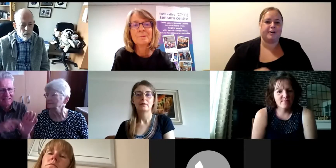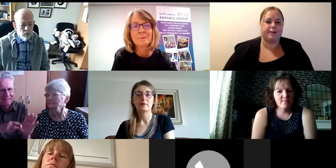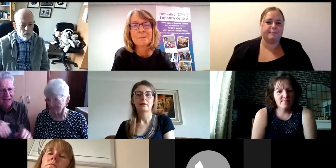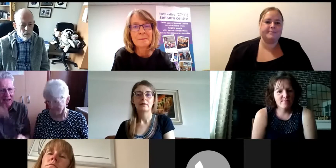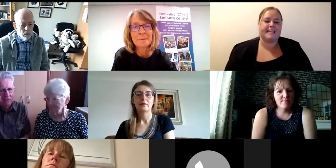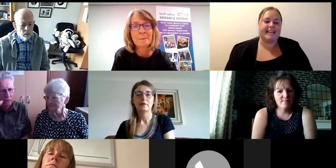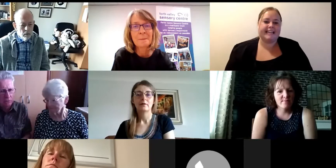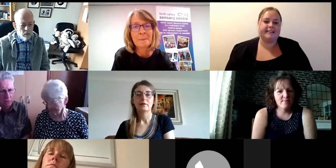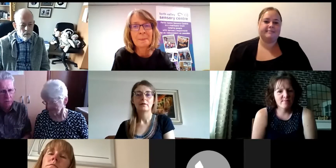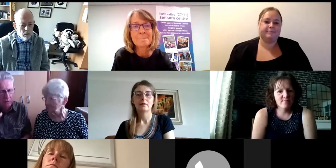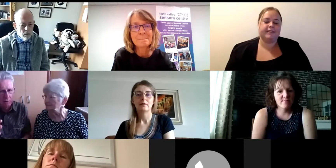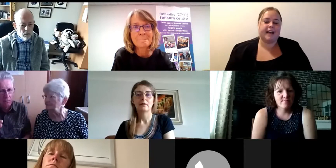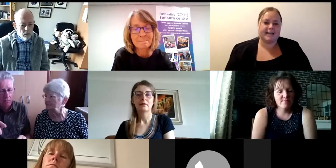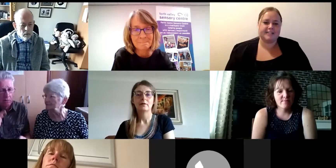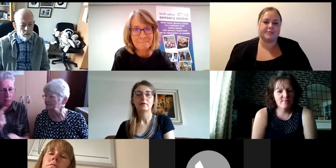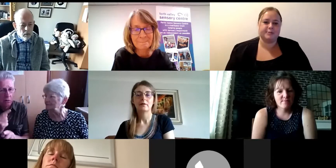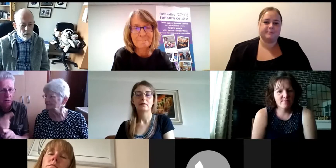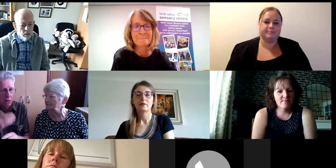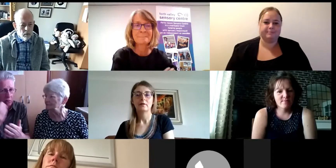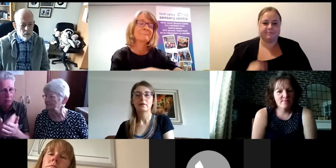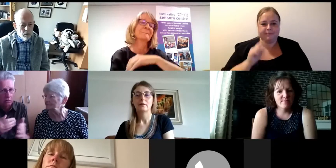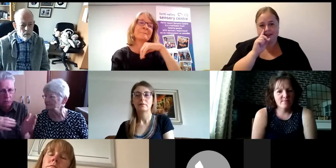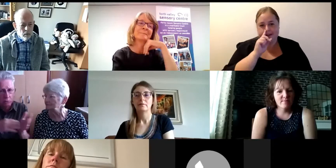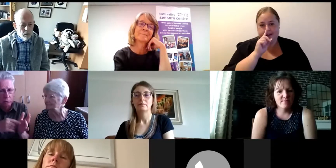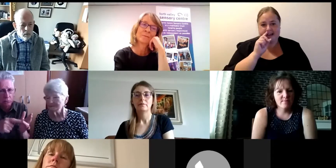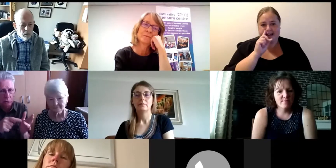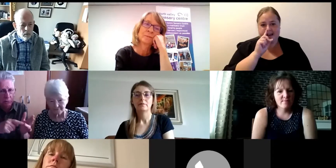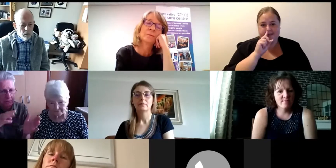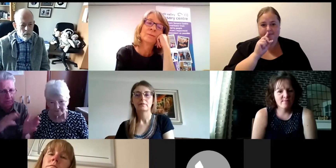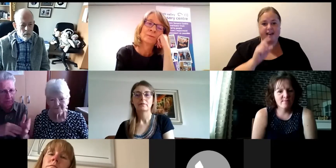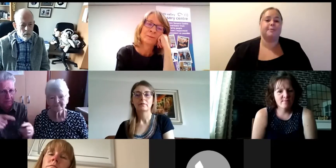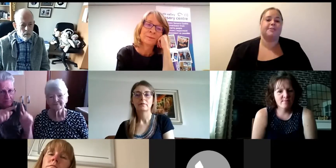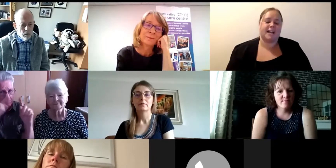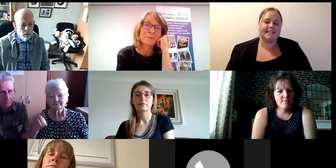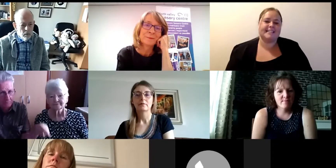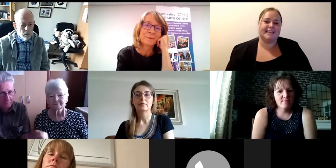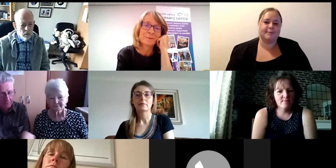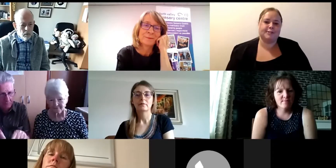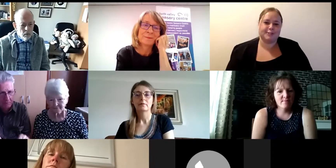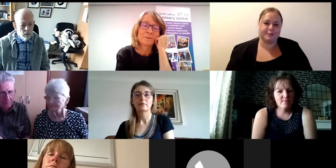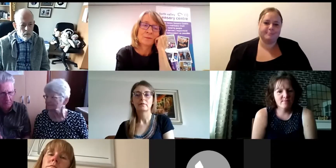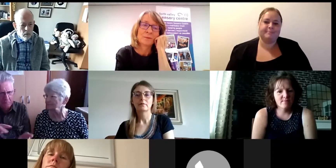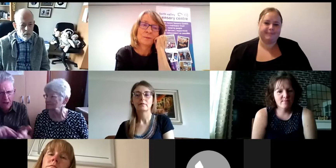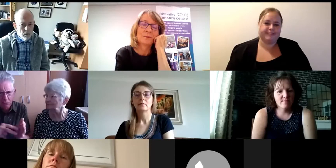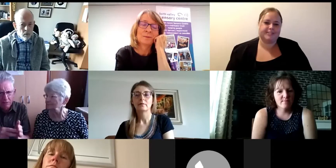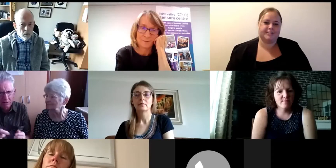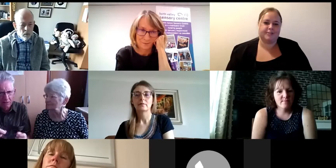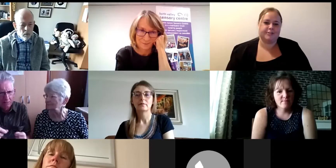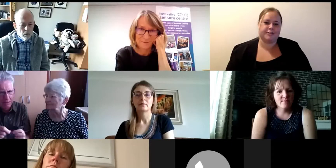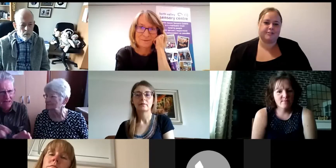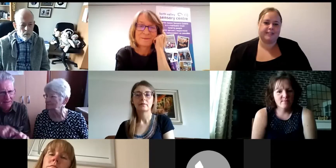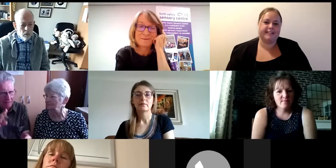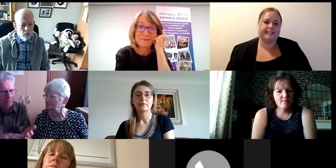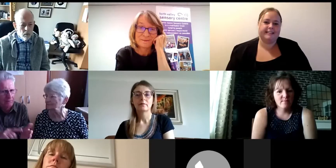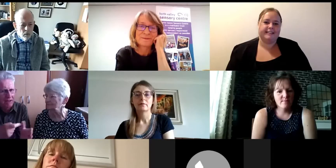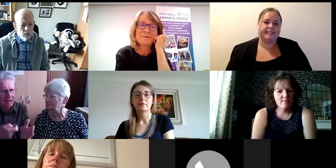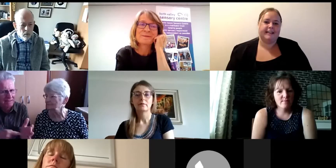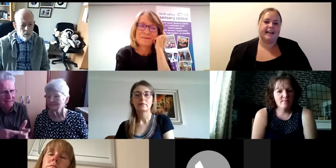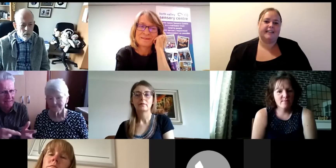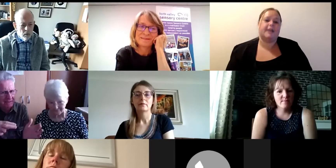And we were chatting to them on zoom, on screen, and that was